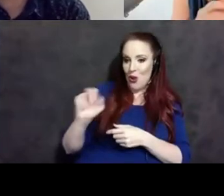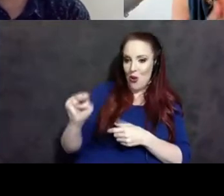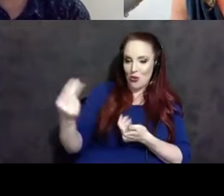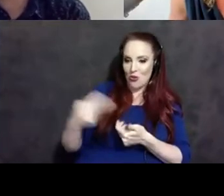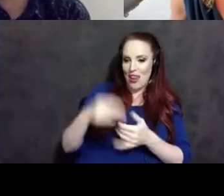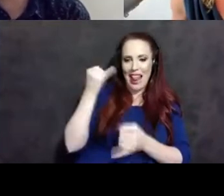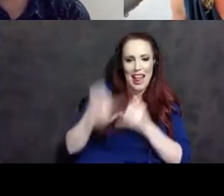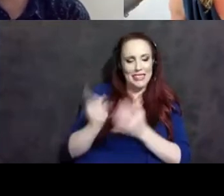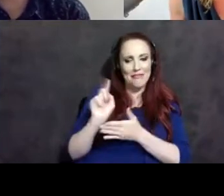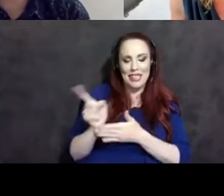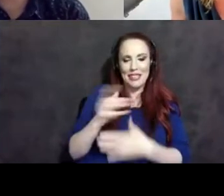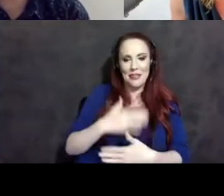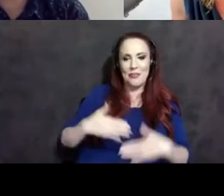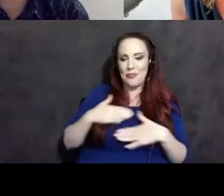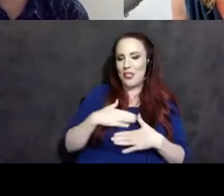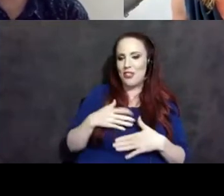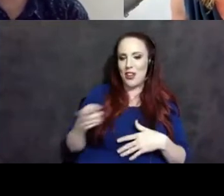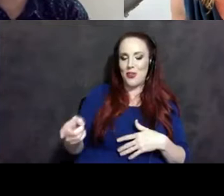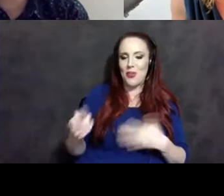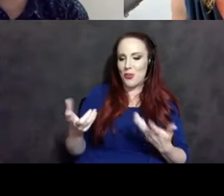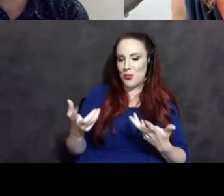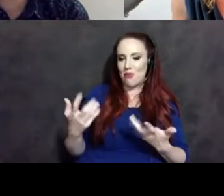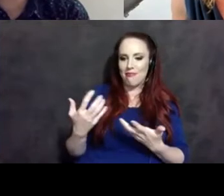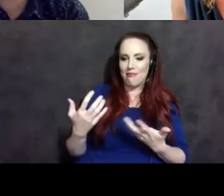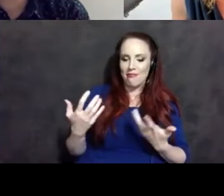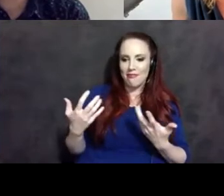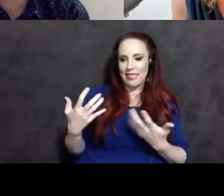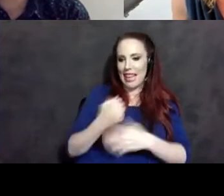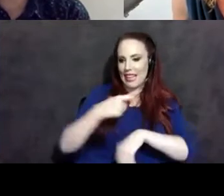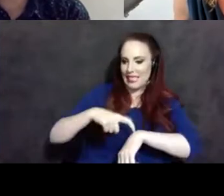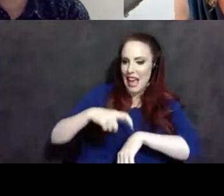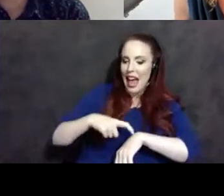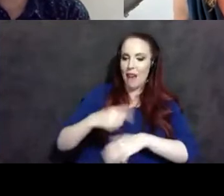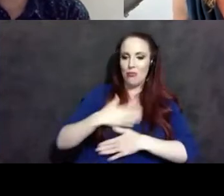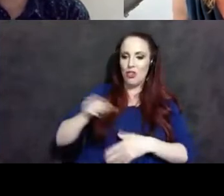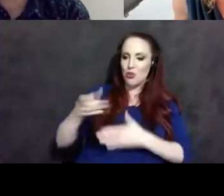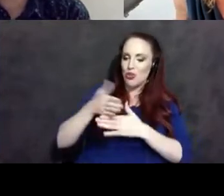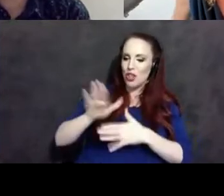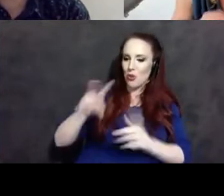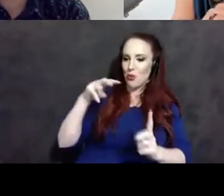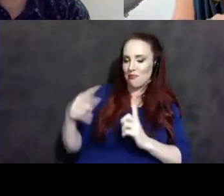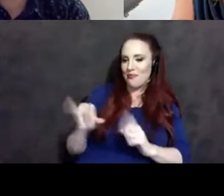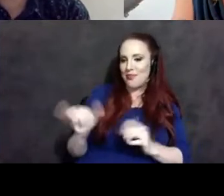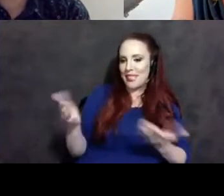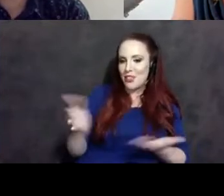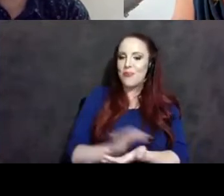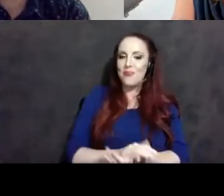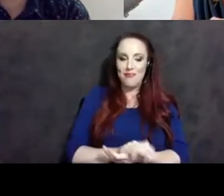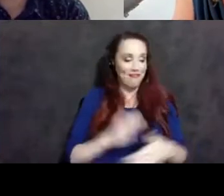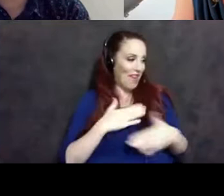We really appreciate you taking the time and appreciate you sharing your thoughts here.